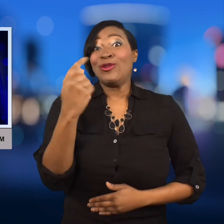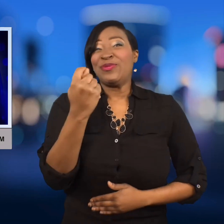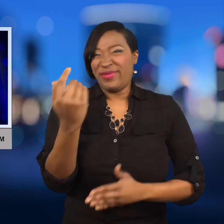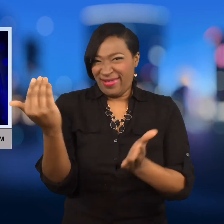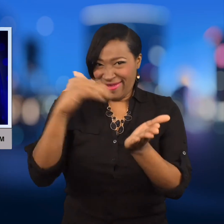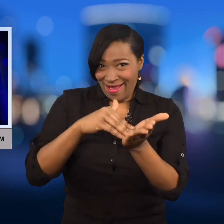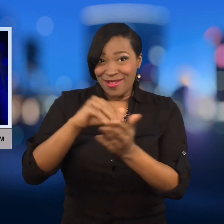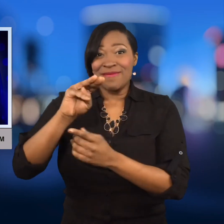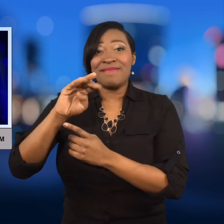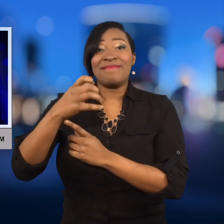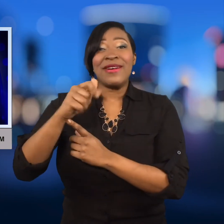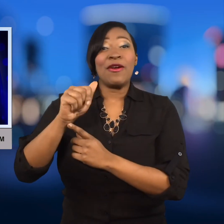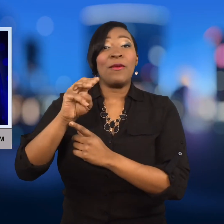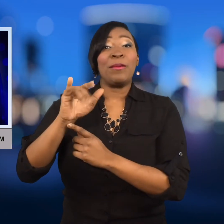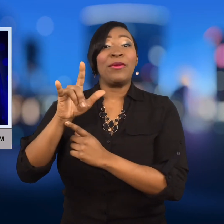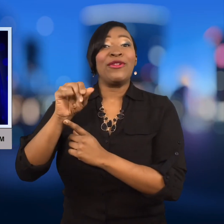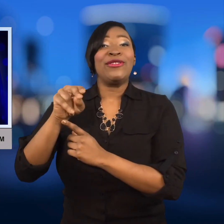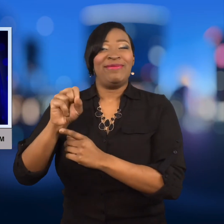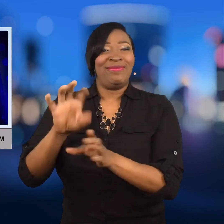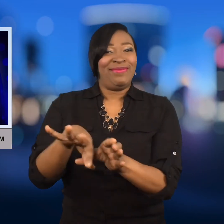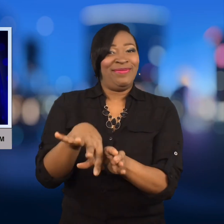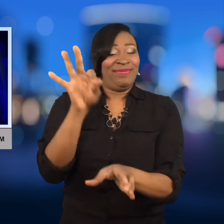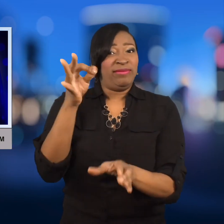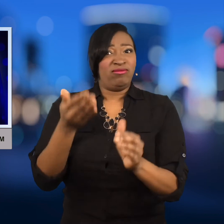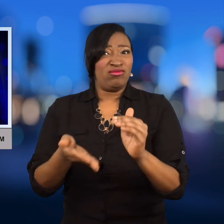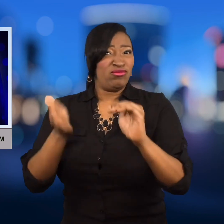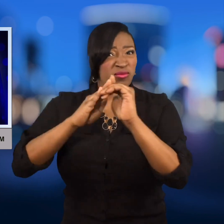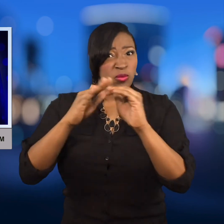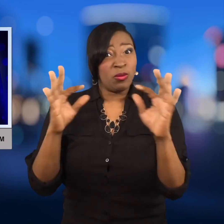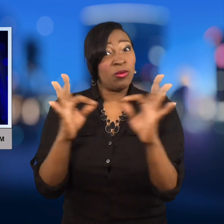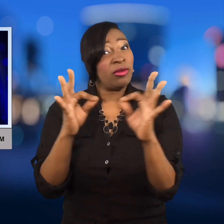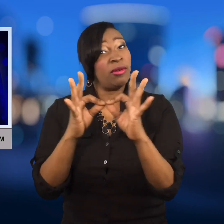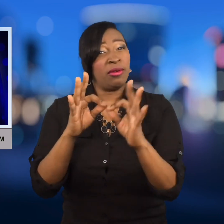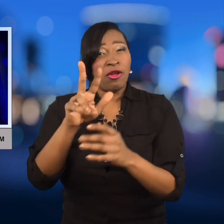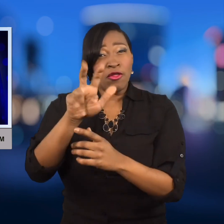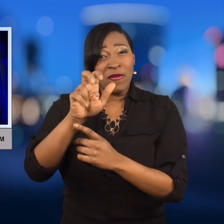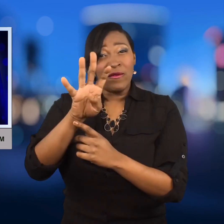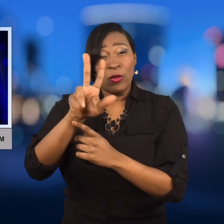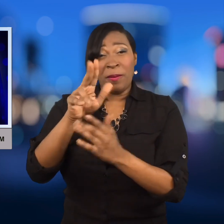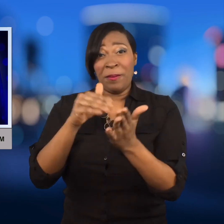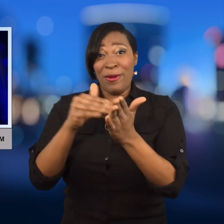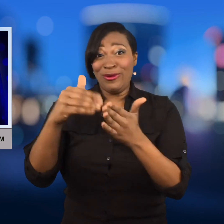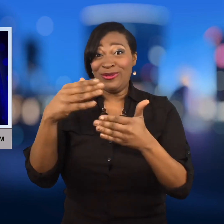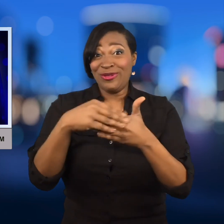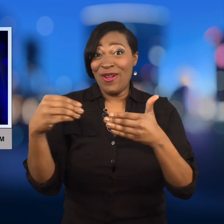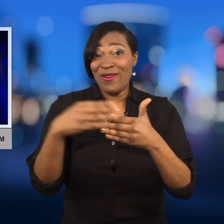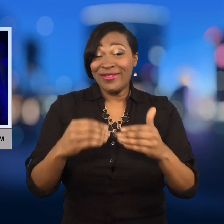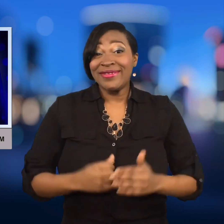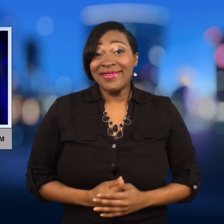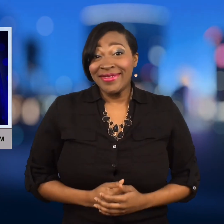That jackpot is now up to $343 million. The next mega millions drawing is Tuesday.